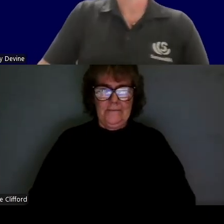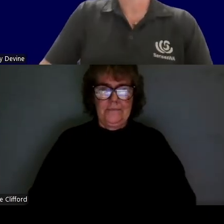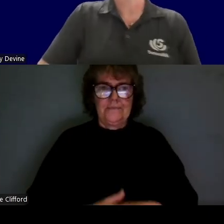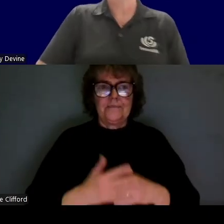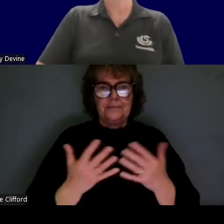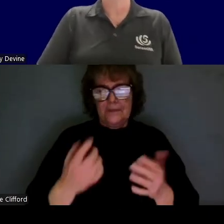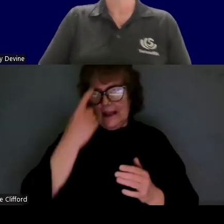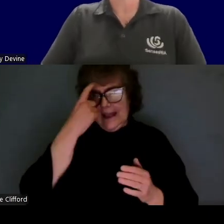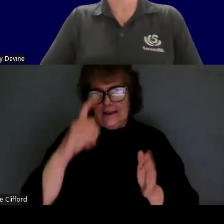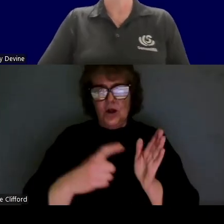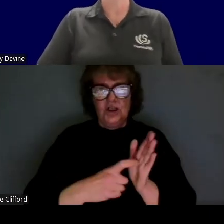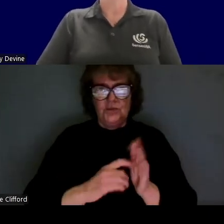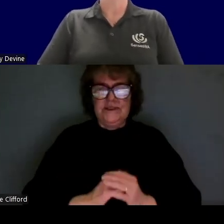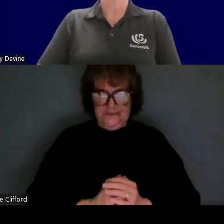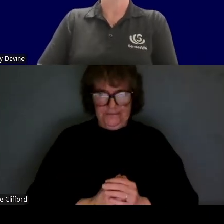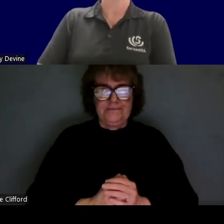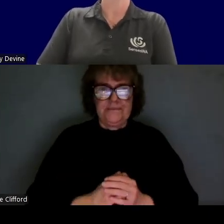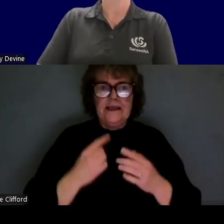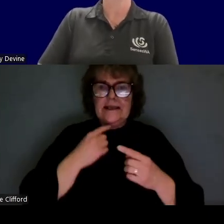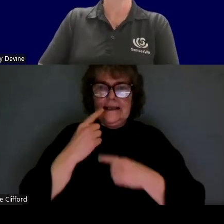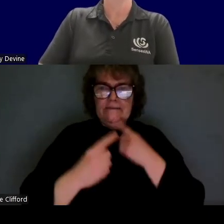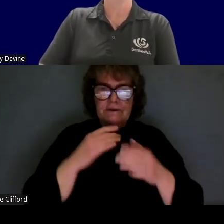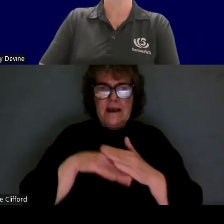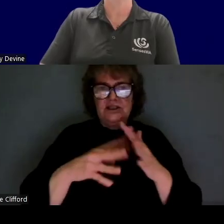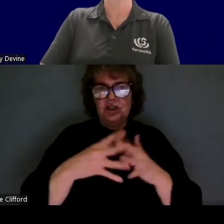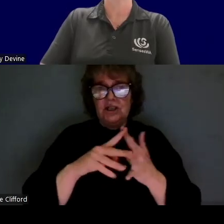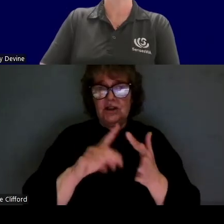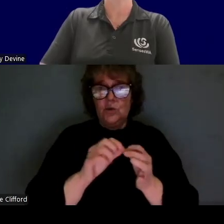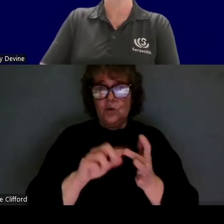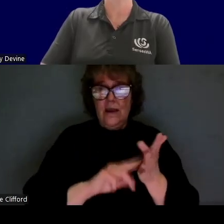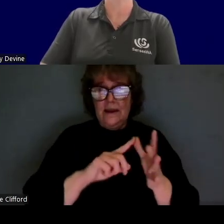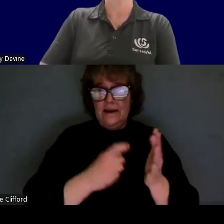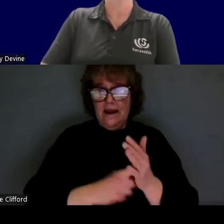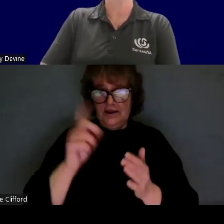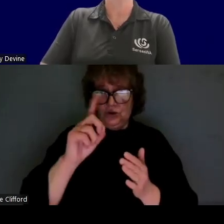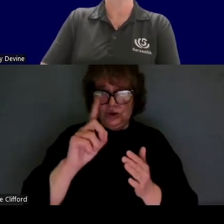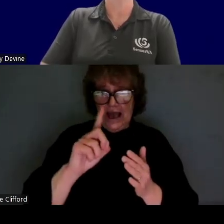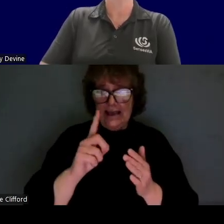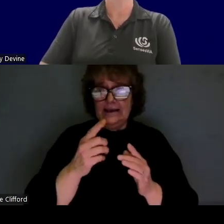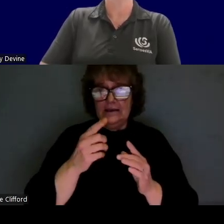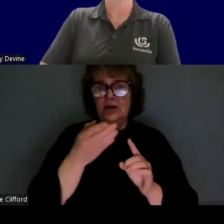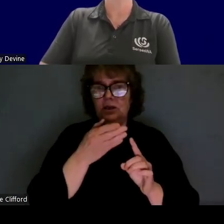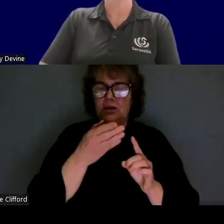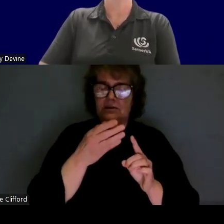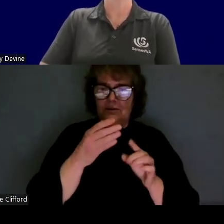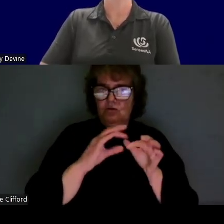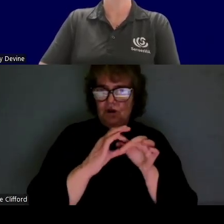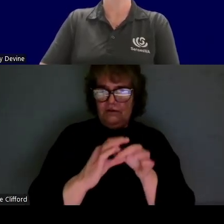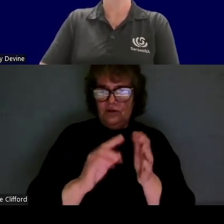here. The information in this webinar references NDIS PBS framework and WA